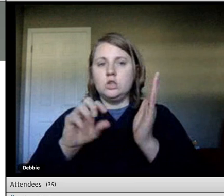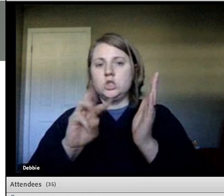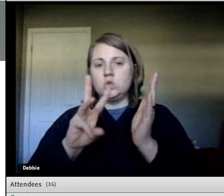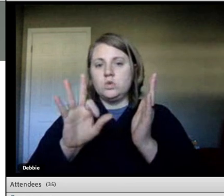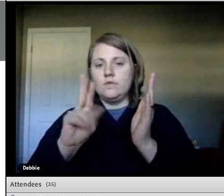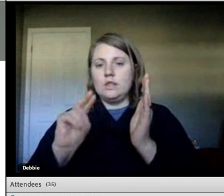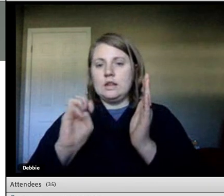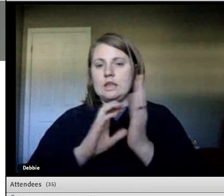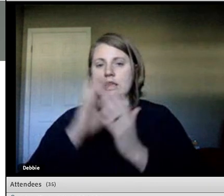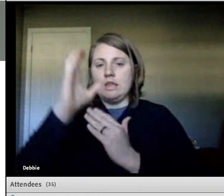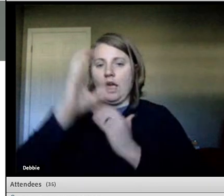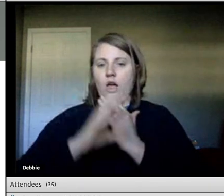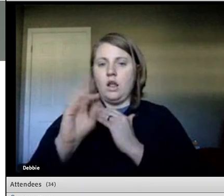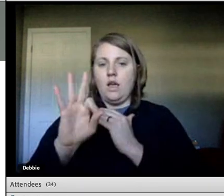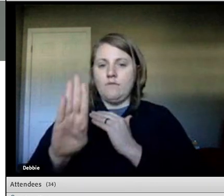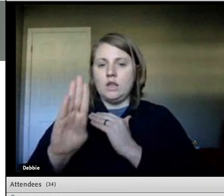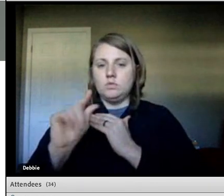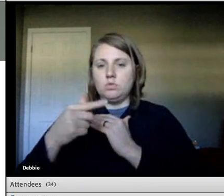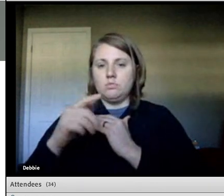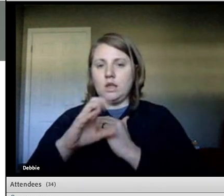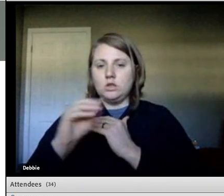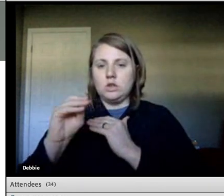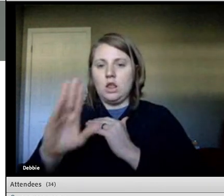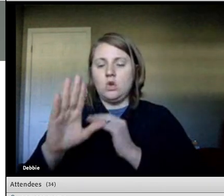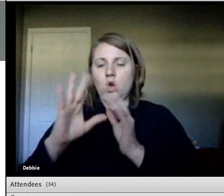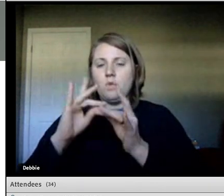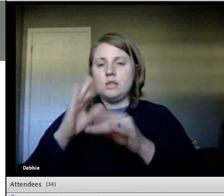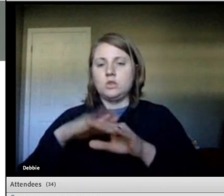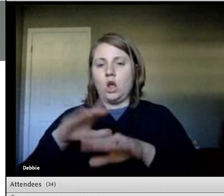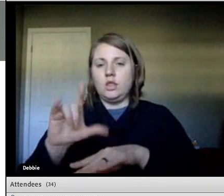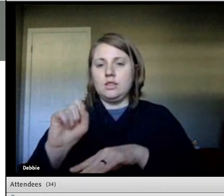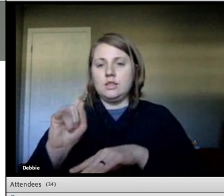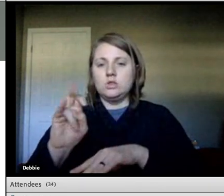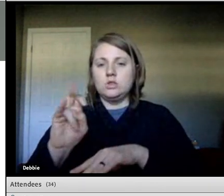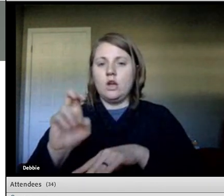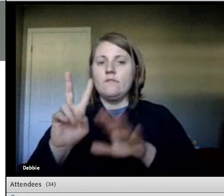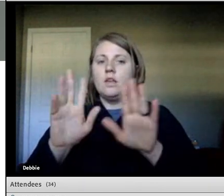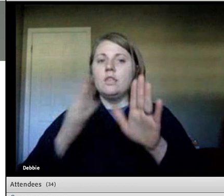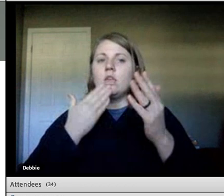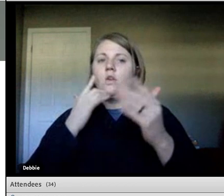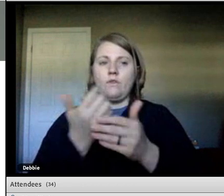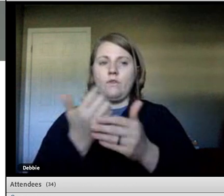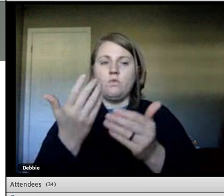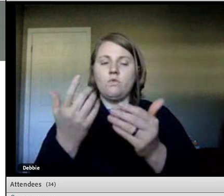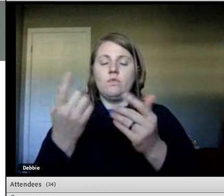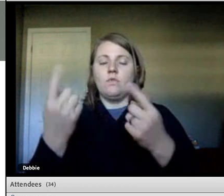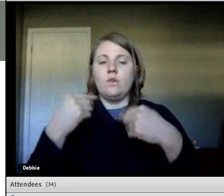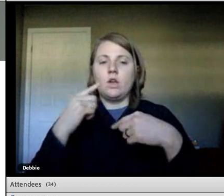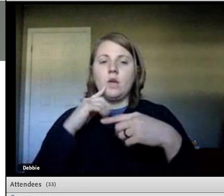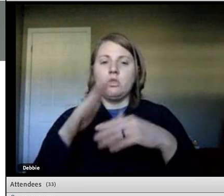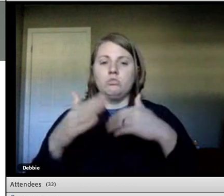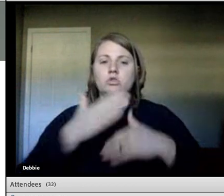Thank you, everyone, for attending, and have a great rest of your day. Thank you, Debbie. Thank you, Diana. Silveira: Thank you, Debbie.